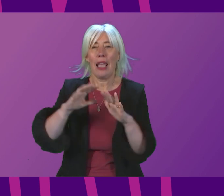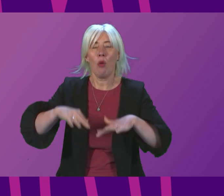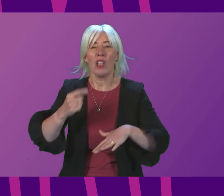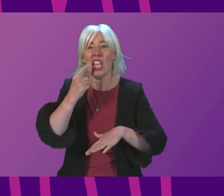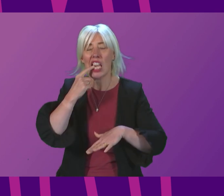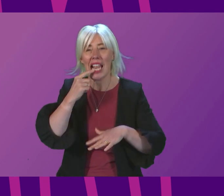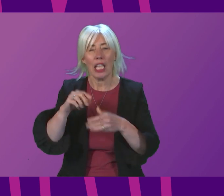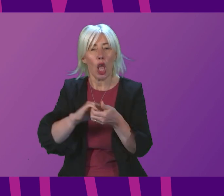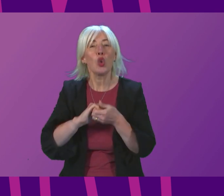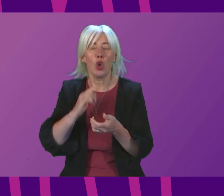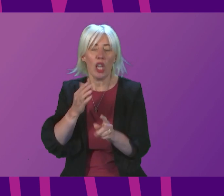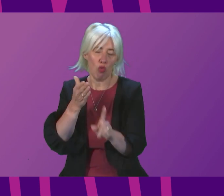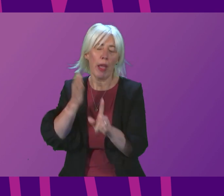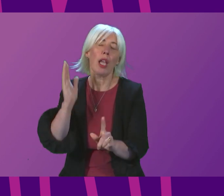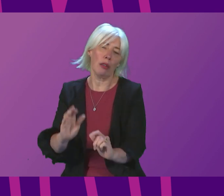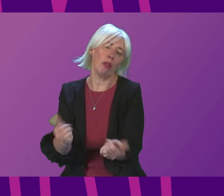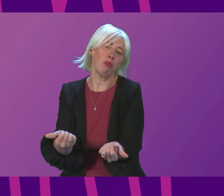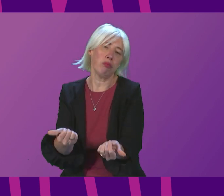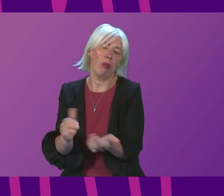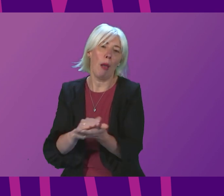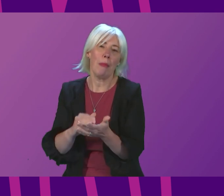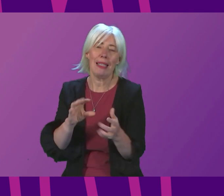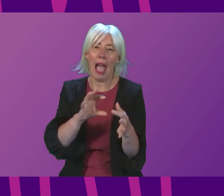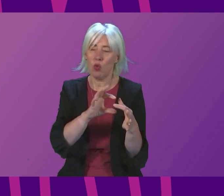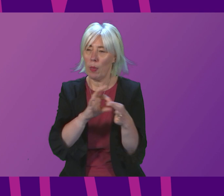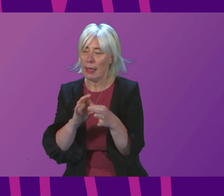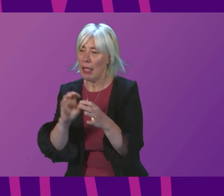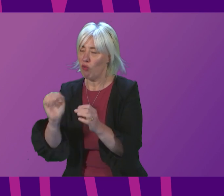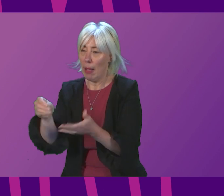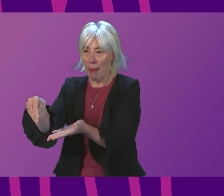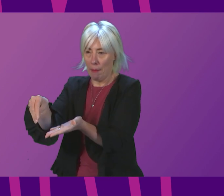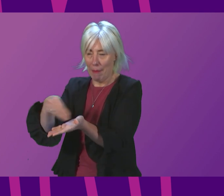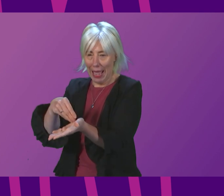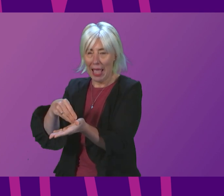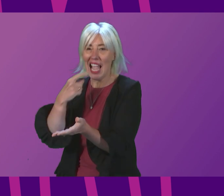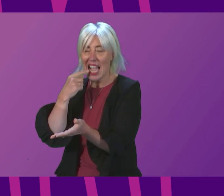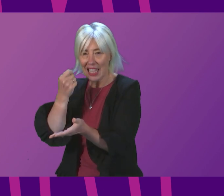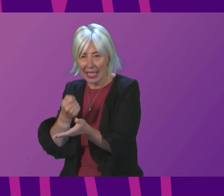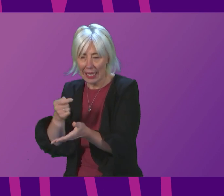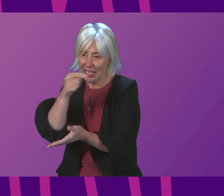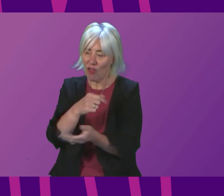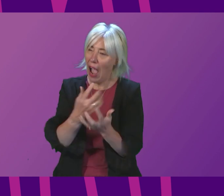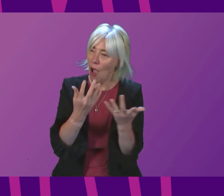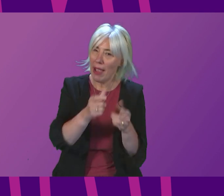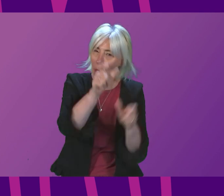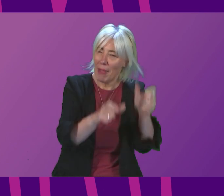That arrangement recognises the importance of linking payments to the number of patients and the treatments that are being provided.